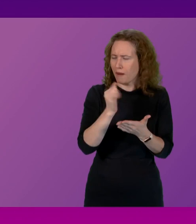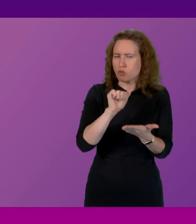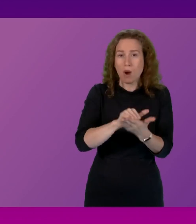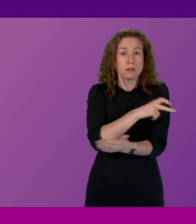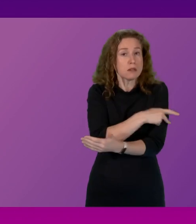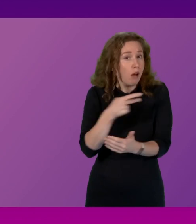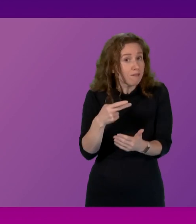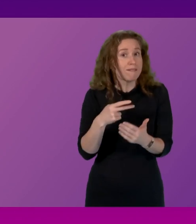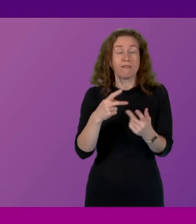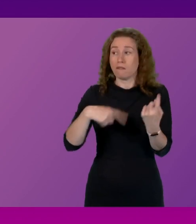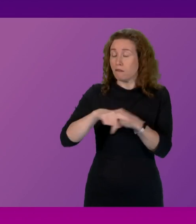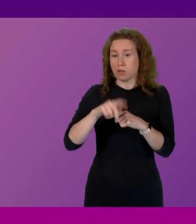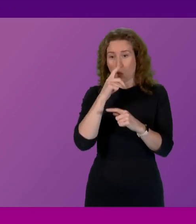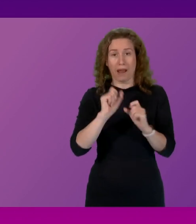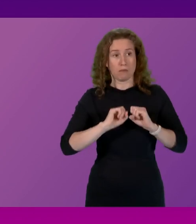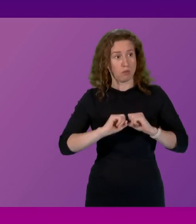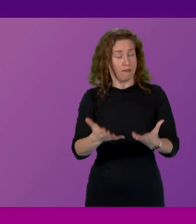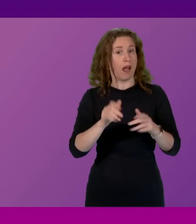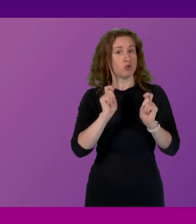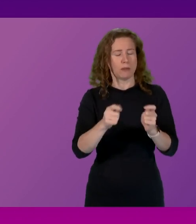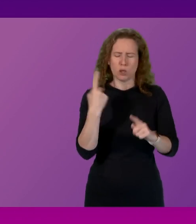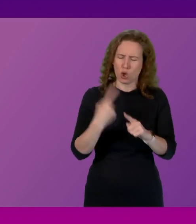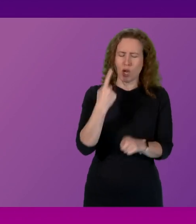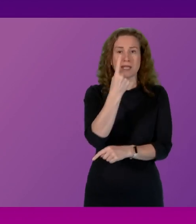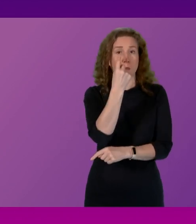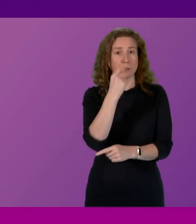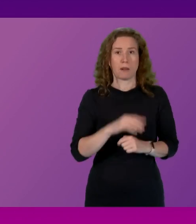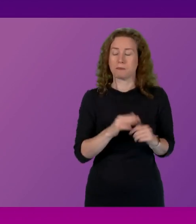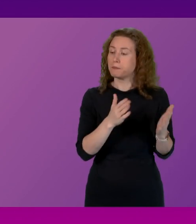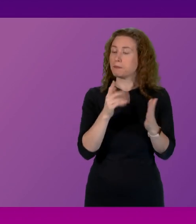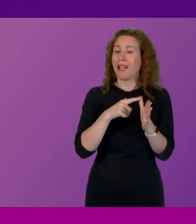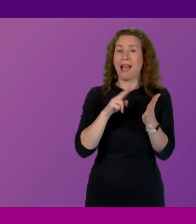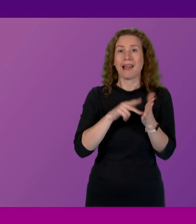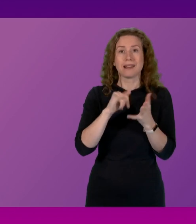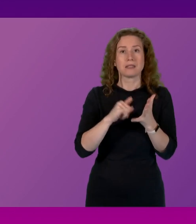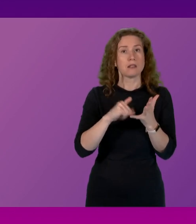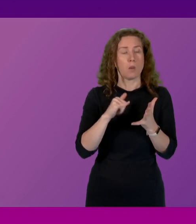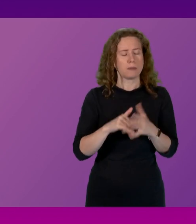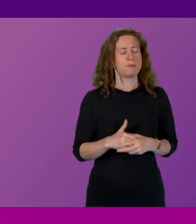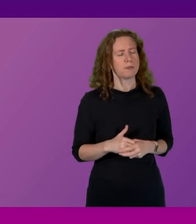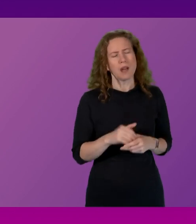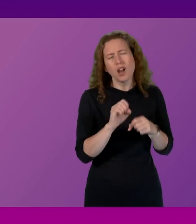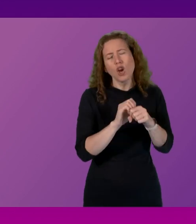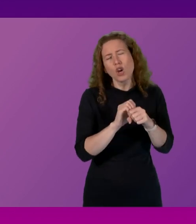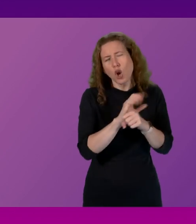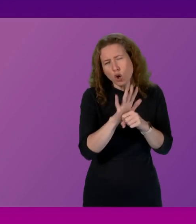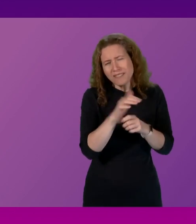of staff so that we can get people into treatment as early as possible. Covid started three years ago.